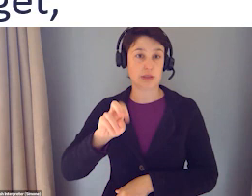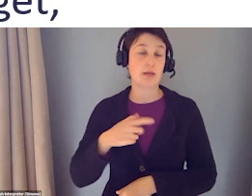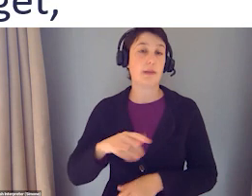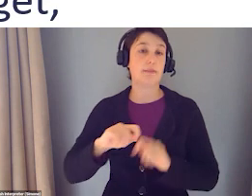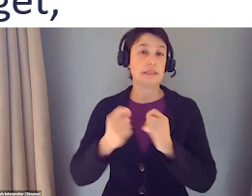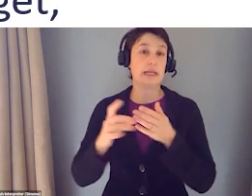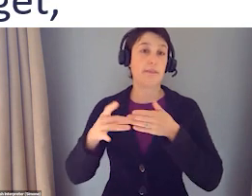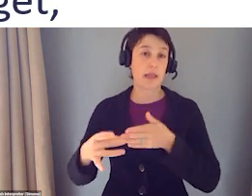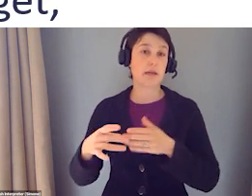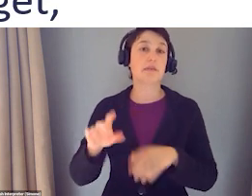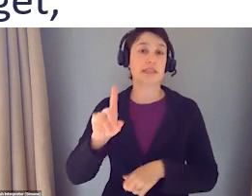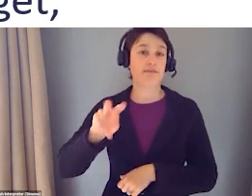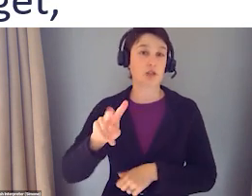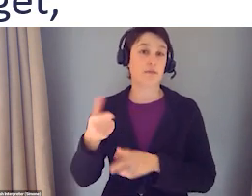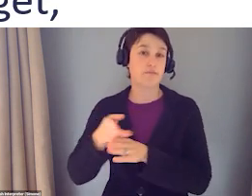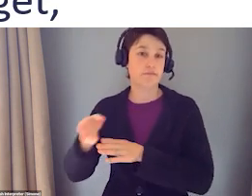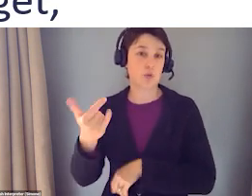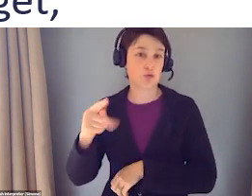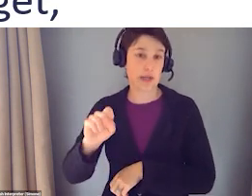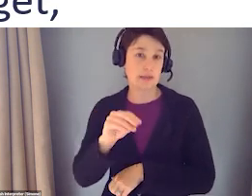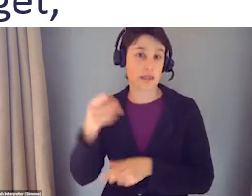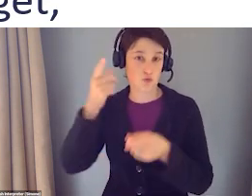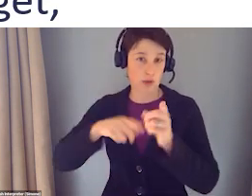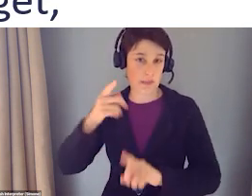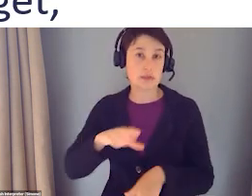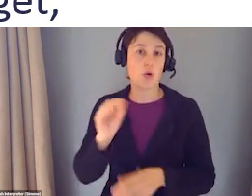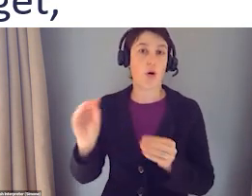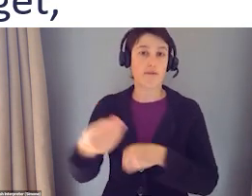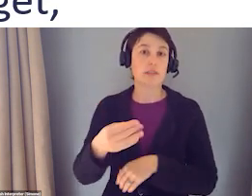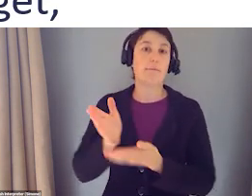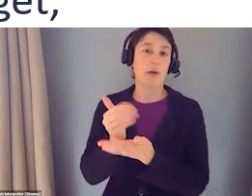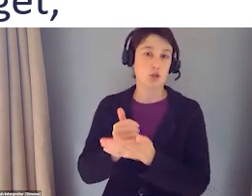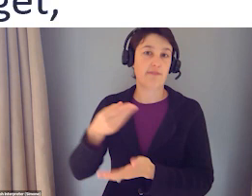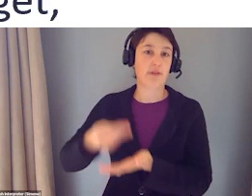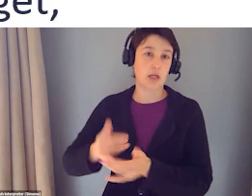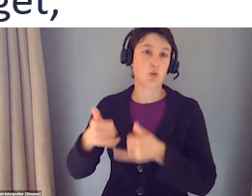Finance, and Award Management as well. And our last expert is Jeff Vieceli.